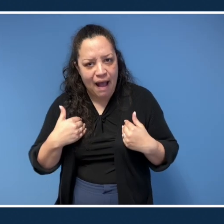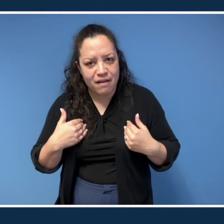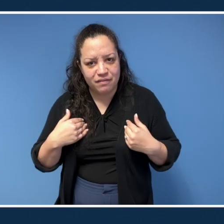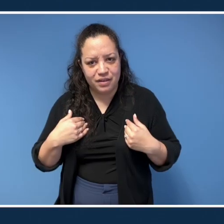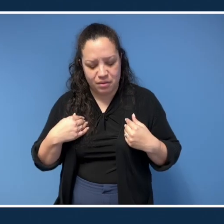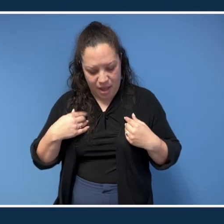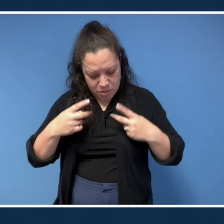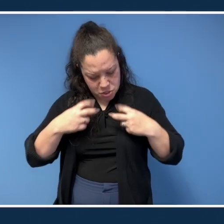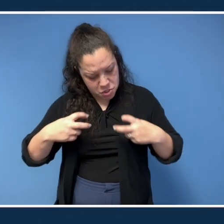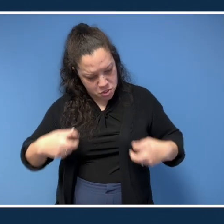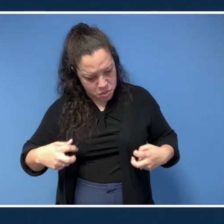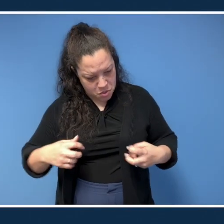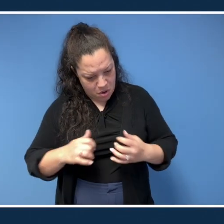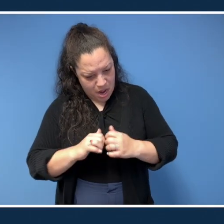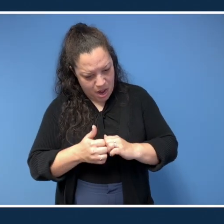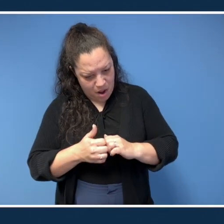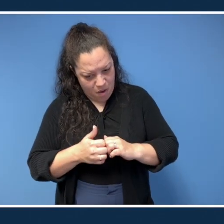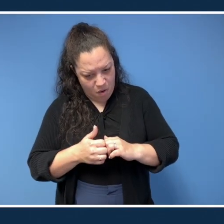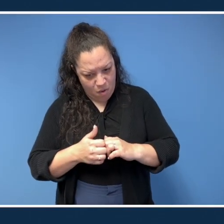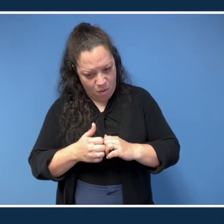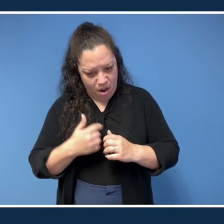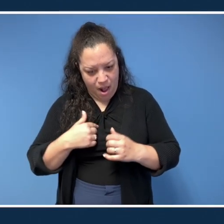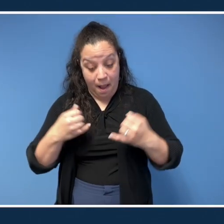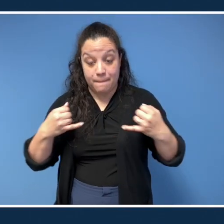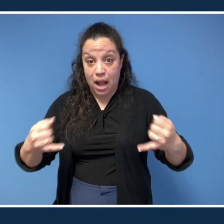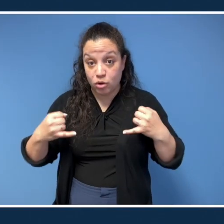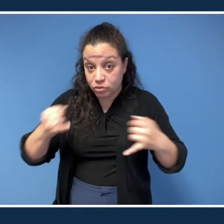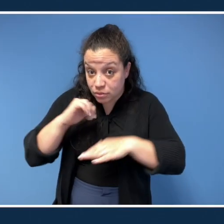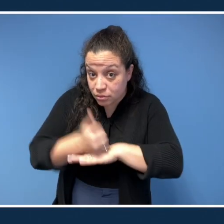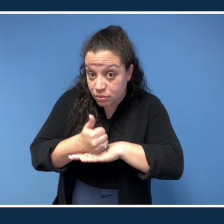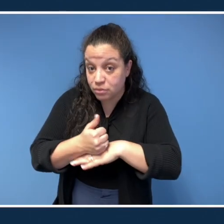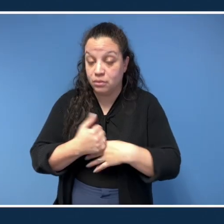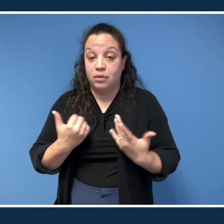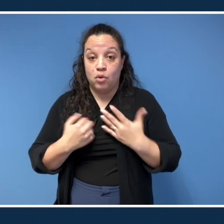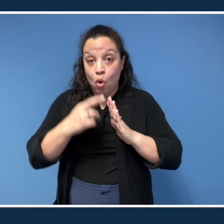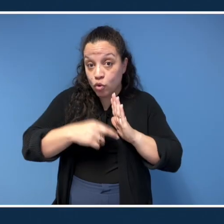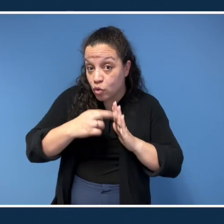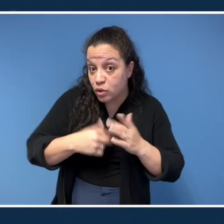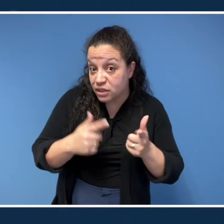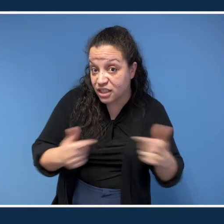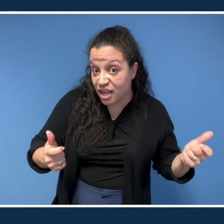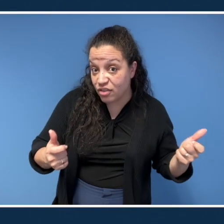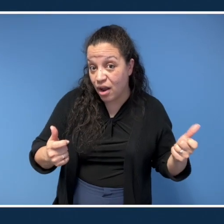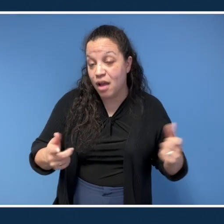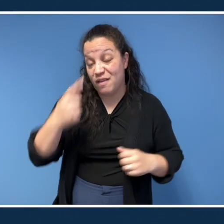It's important for you to figure out how you put some boundaries and parameters around that, I would say. So it's interesting for me, it's like,